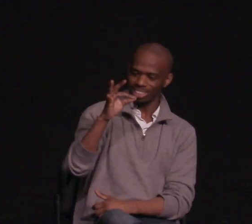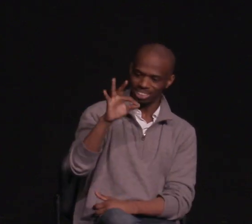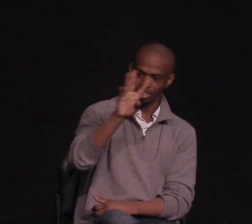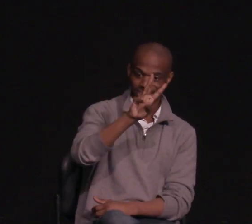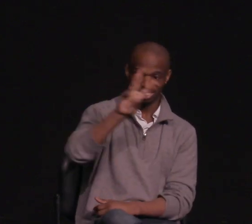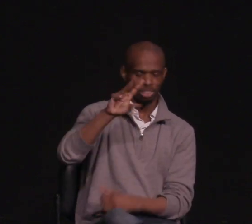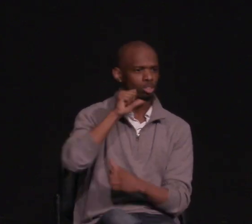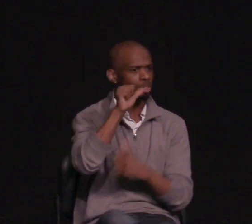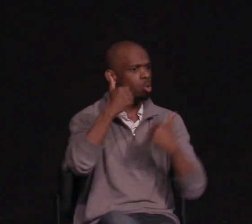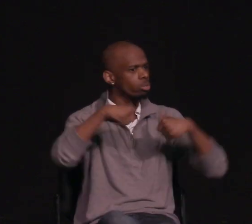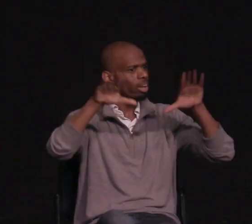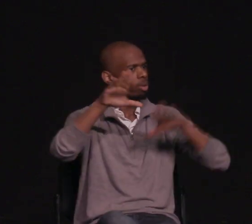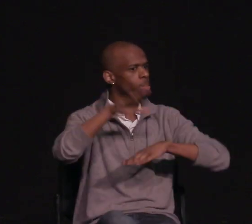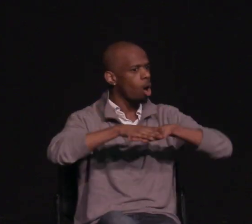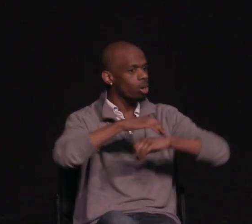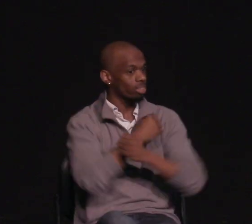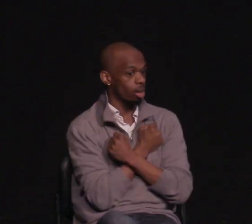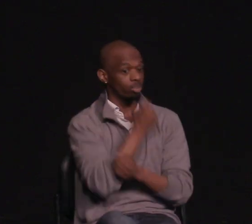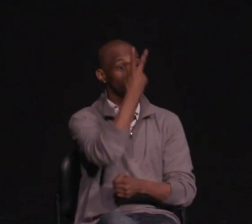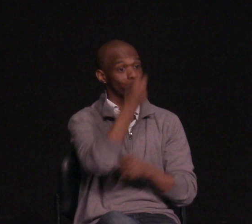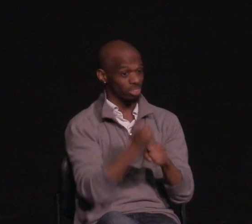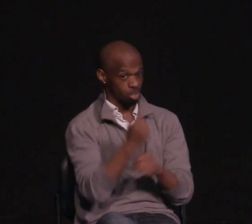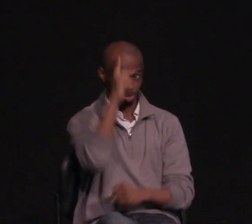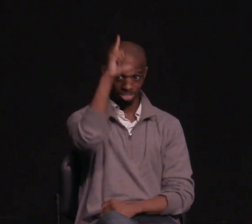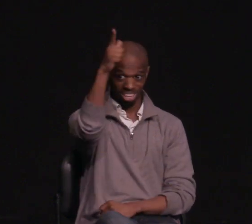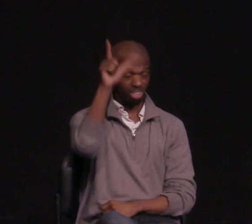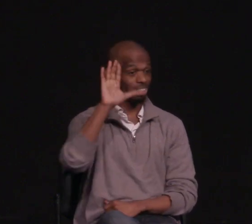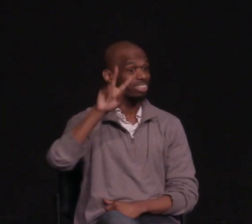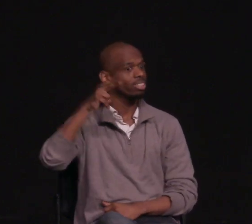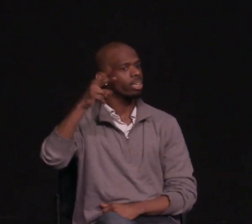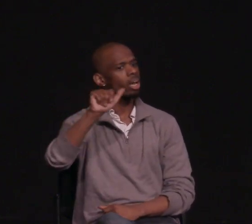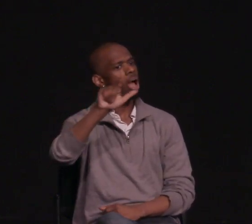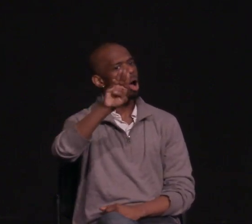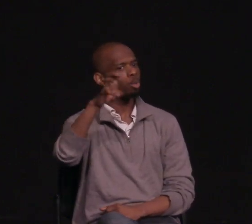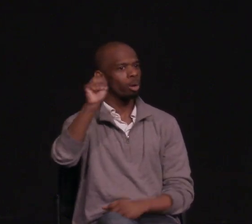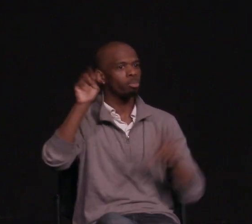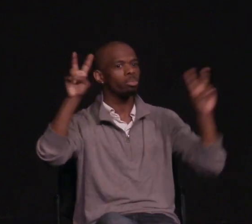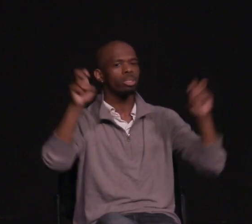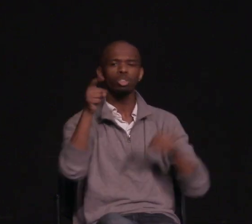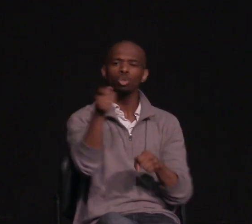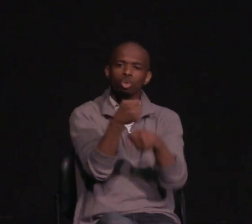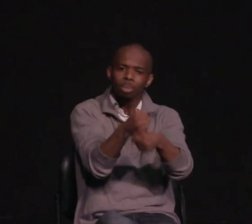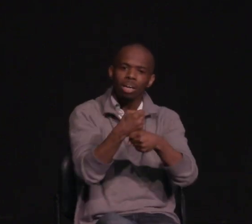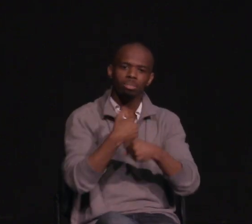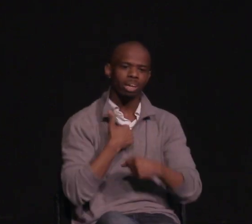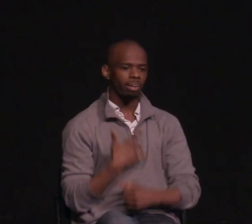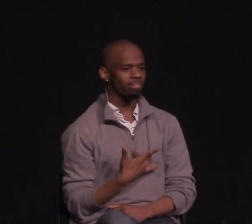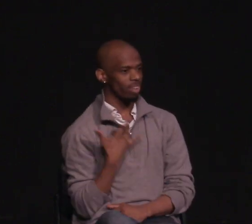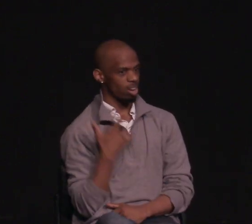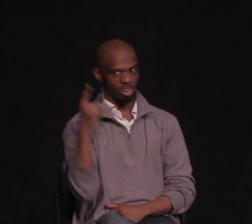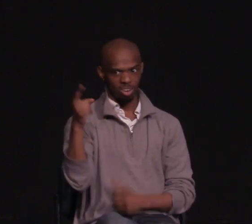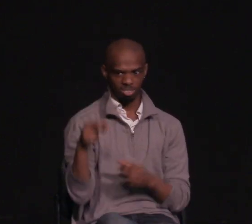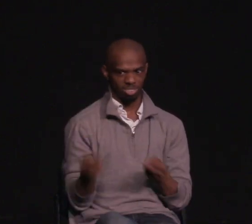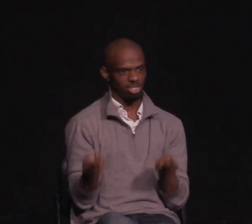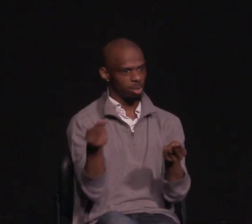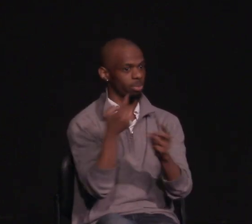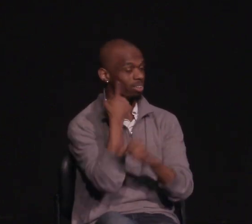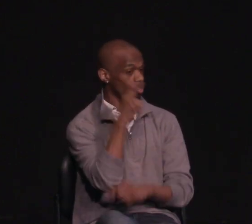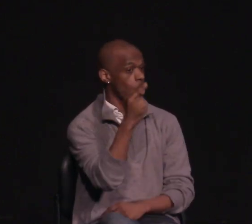Two years later, he released his third secular album, "You Make Me Feel," which was nominated for a Grammy in the Traditional Blues category the following year when my uncle